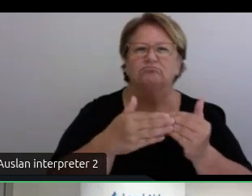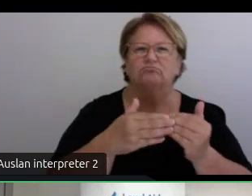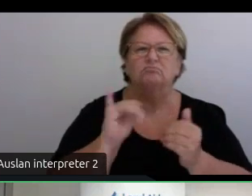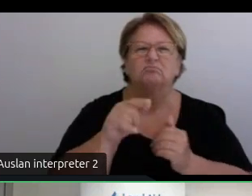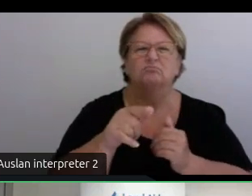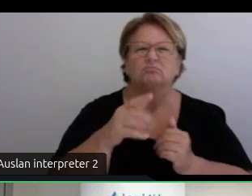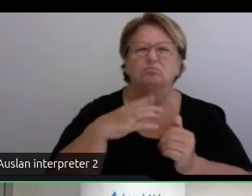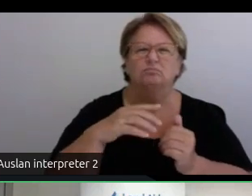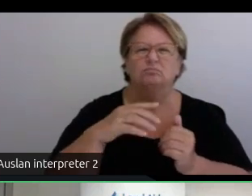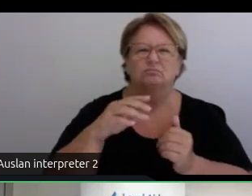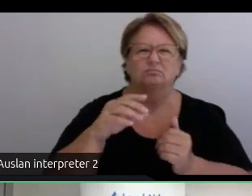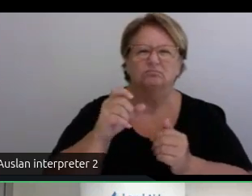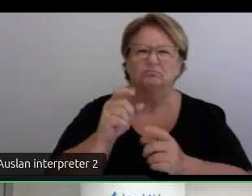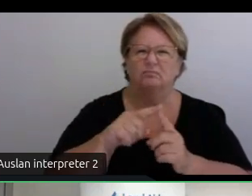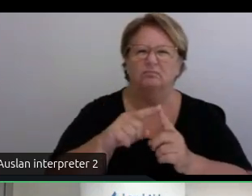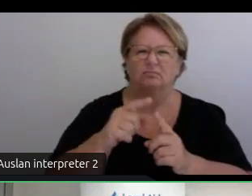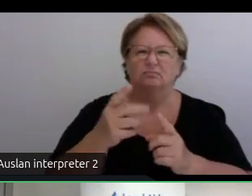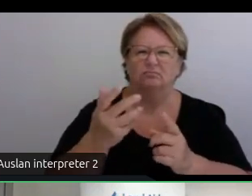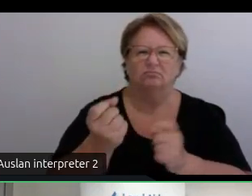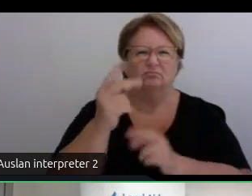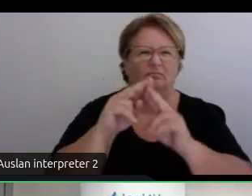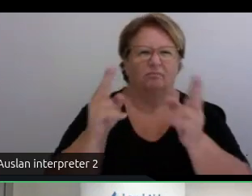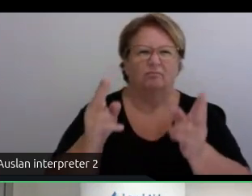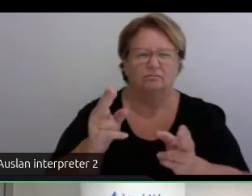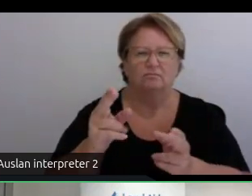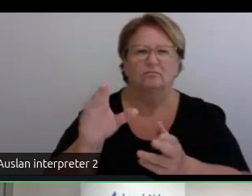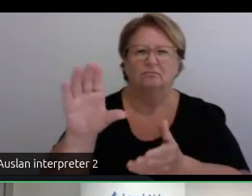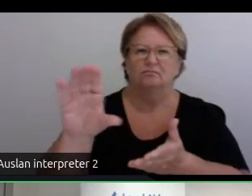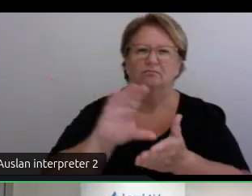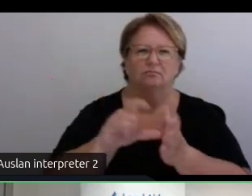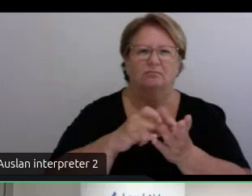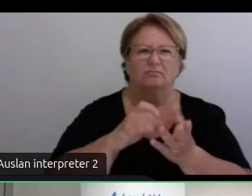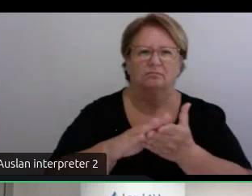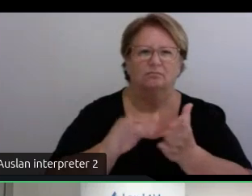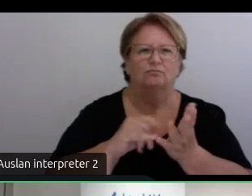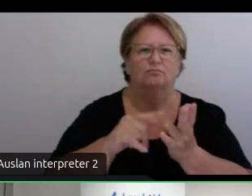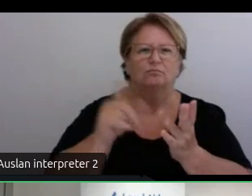repaired. She might just want a cash settlement for the cost of what would cost to repair it.